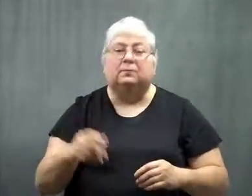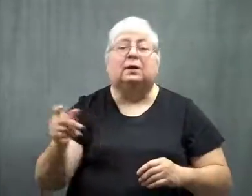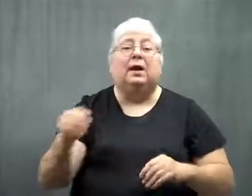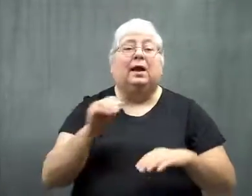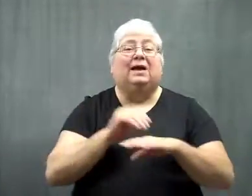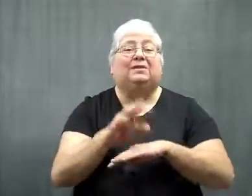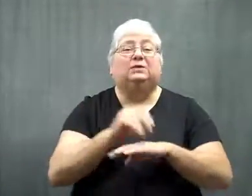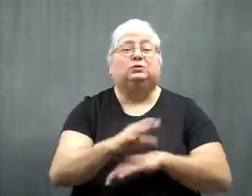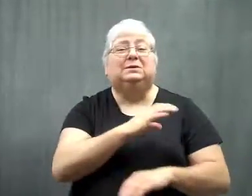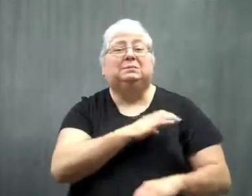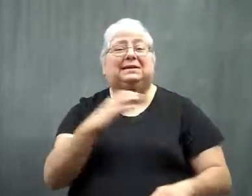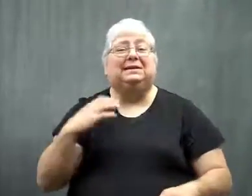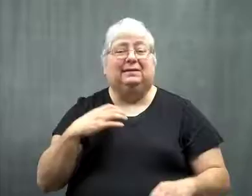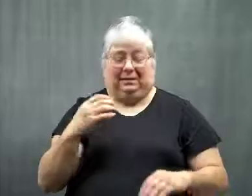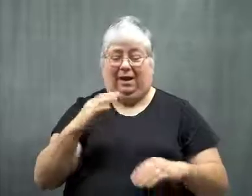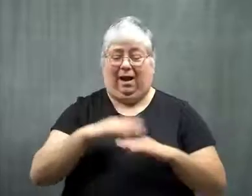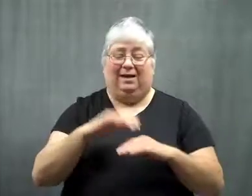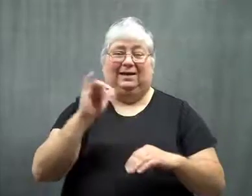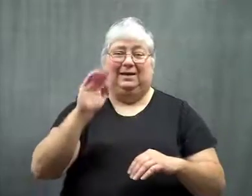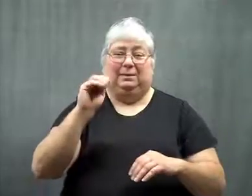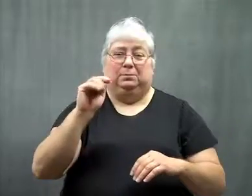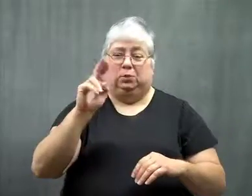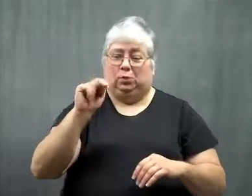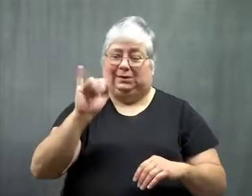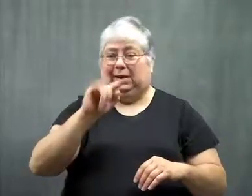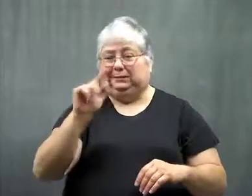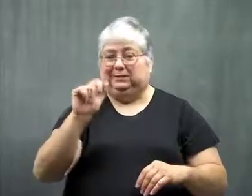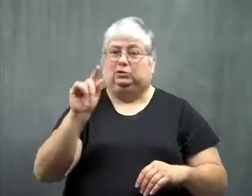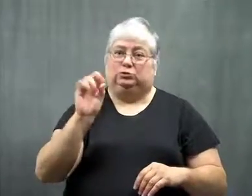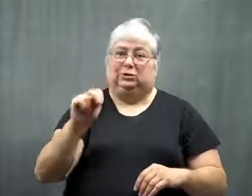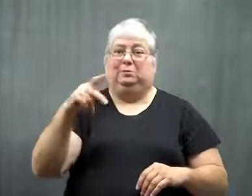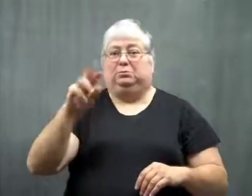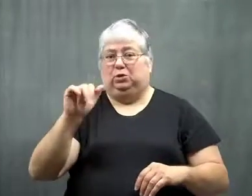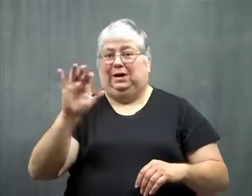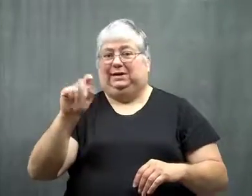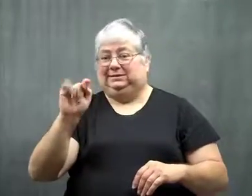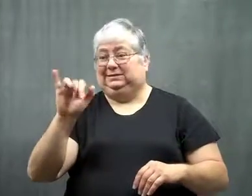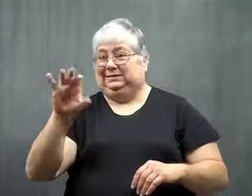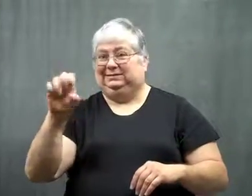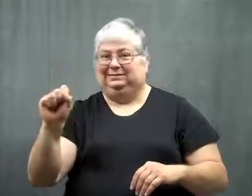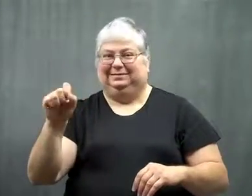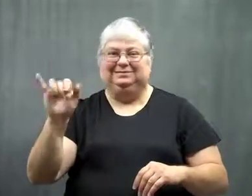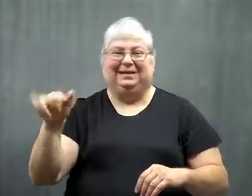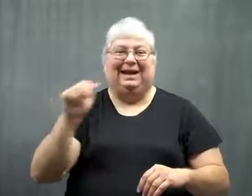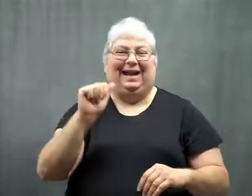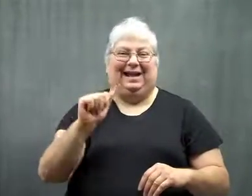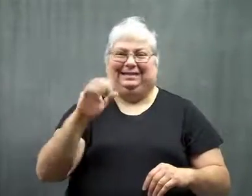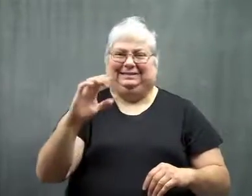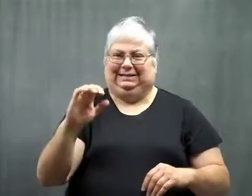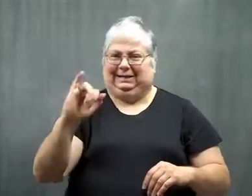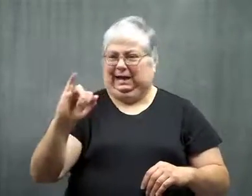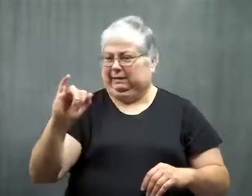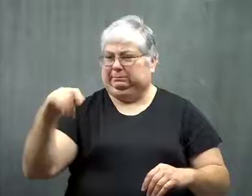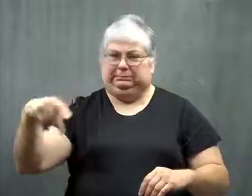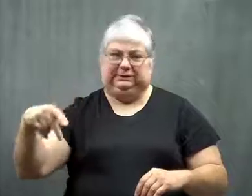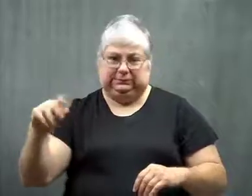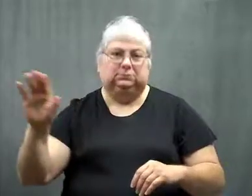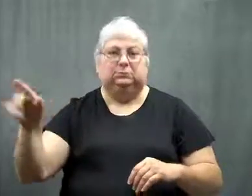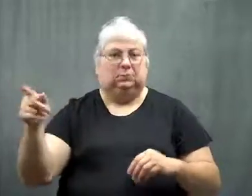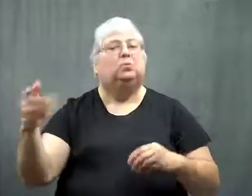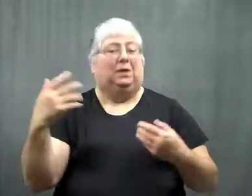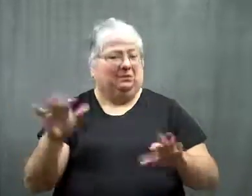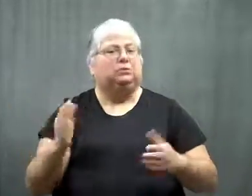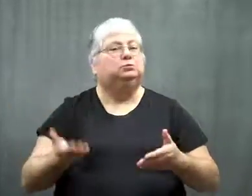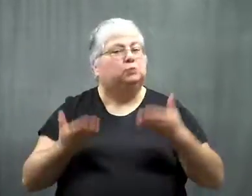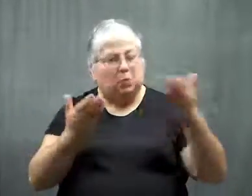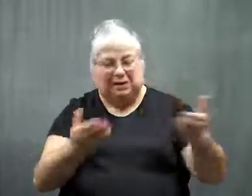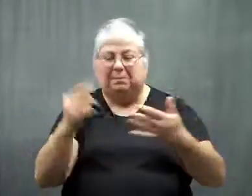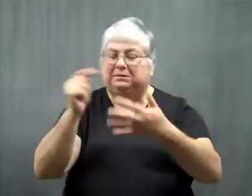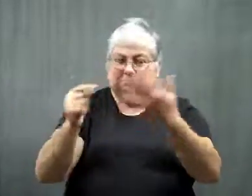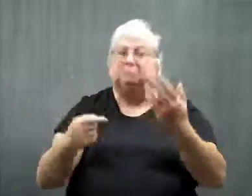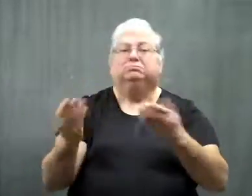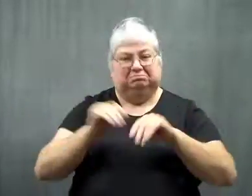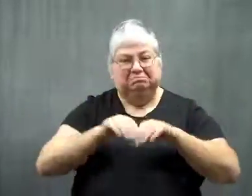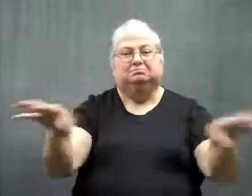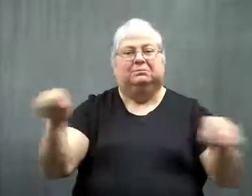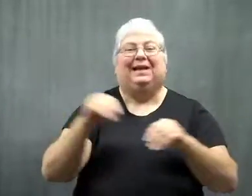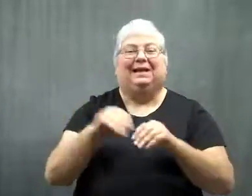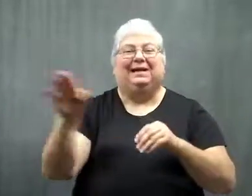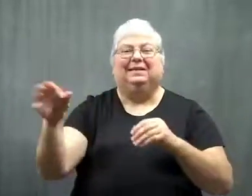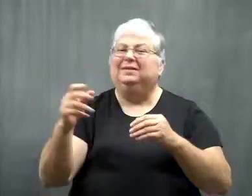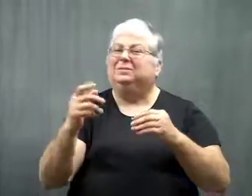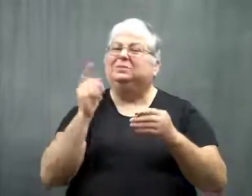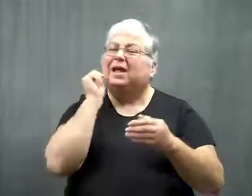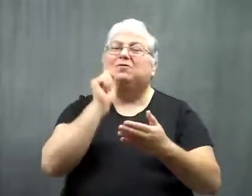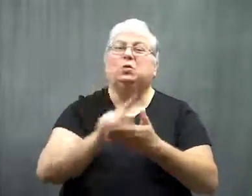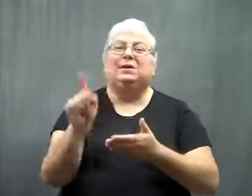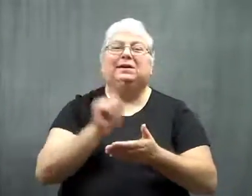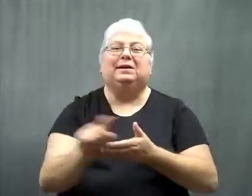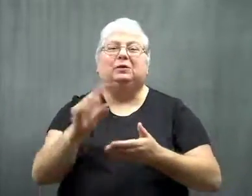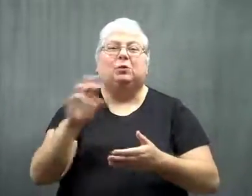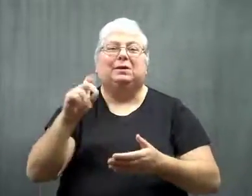The Advisory Committee on Immunization Practices (ACIP)